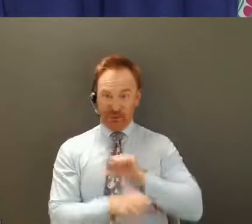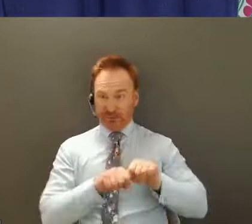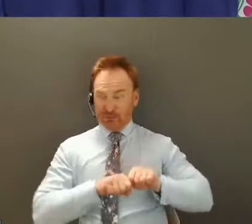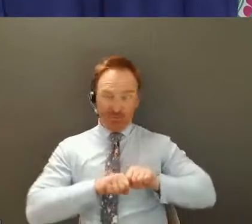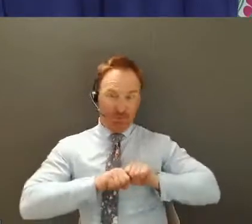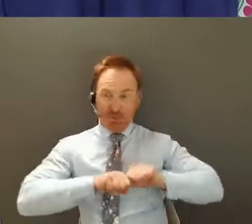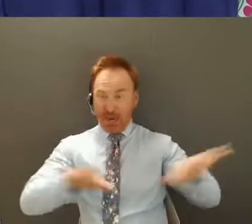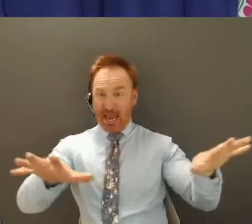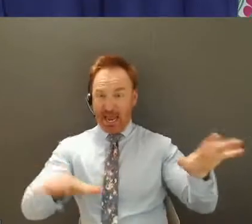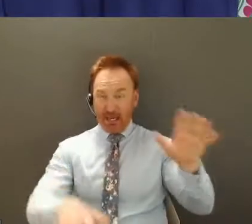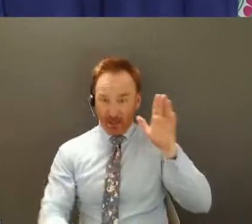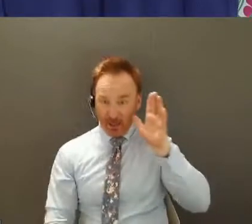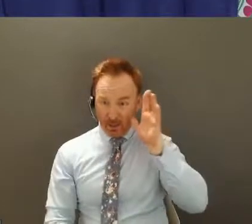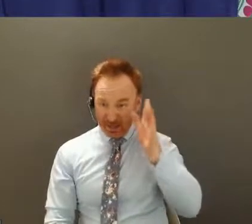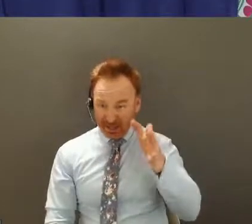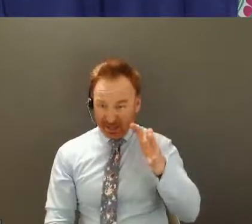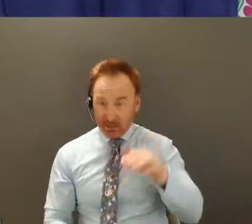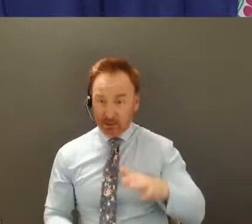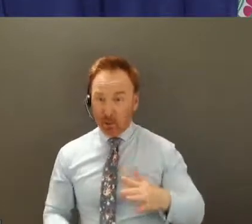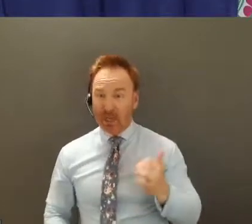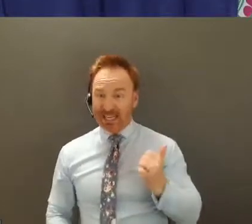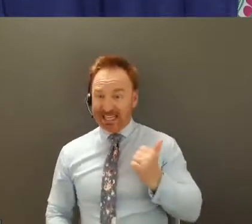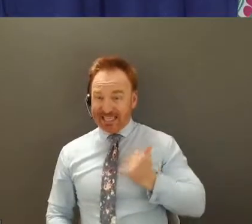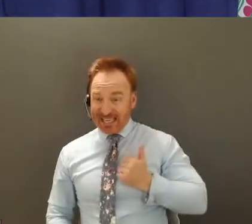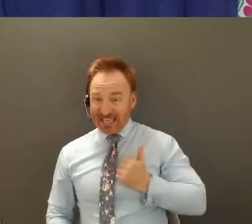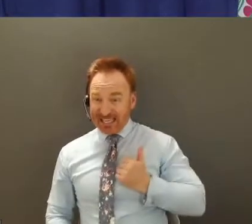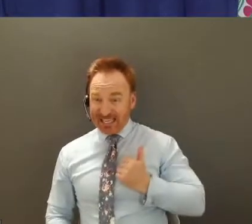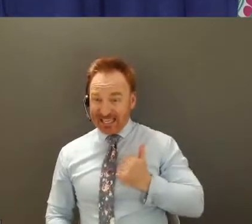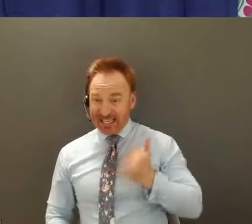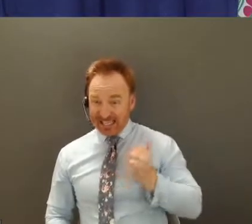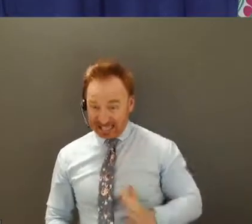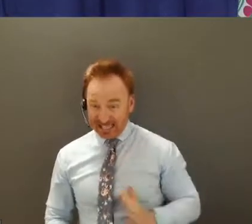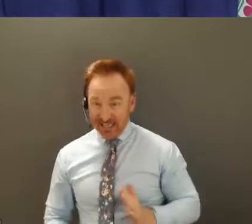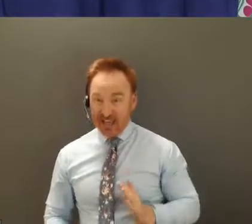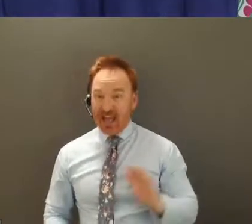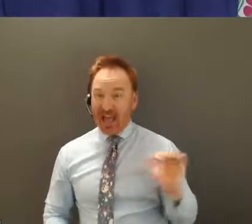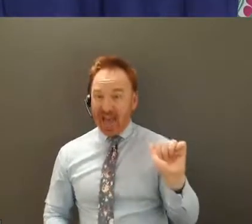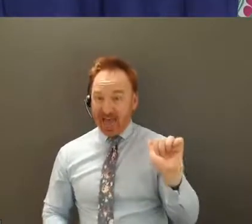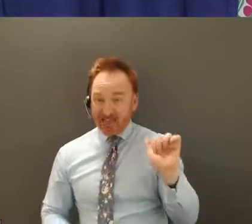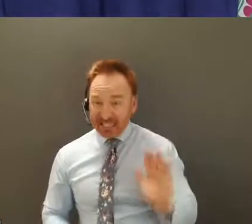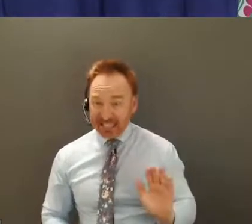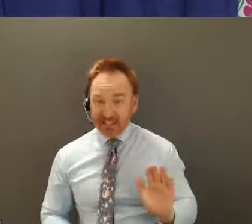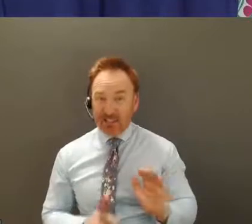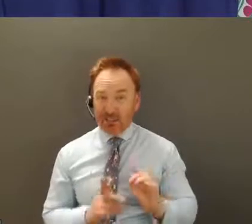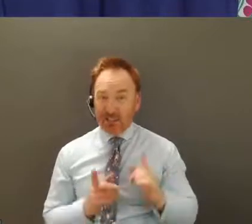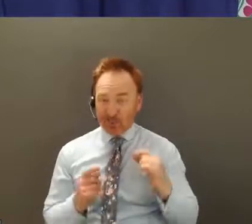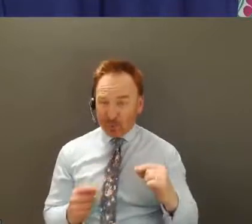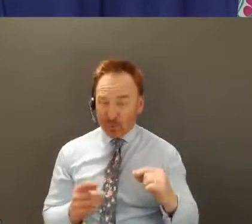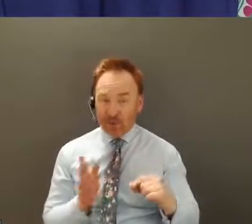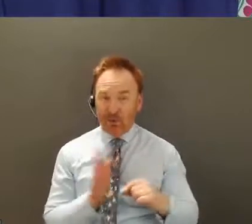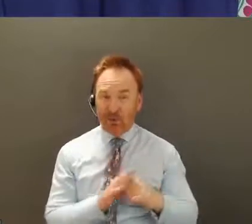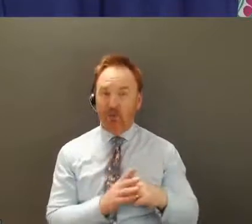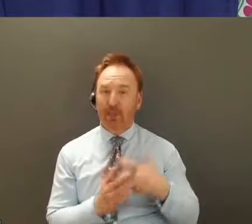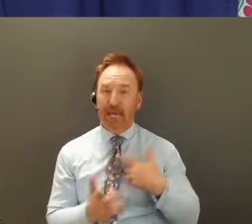vaccines and they have been